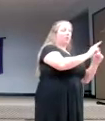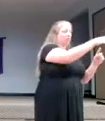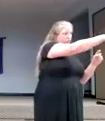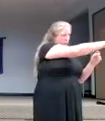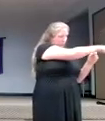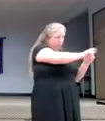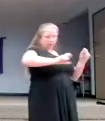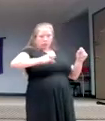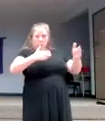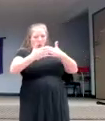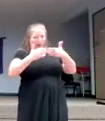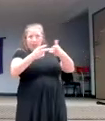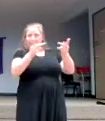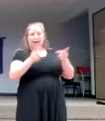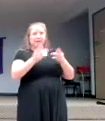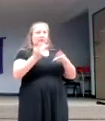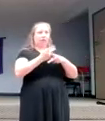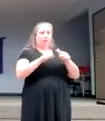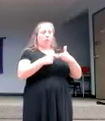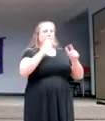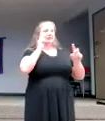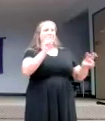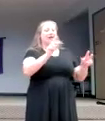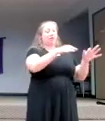of the house, back of the house, side of the house, and route it out to the street and connect